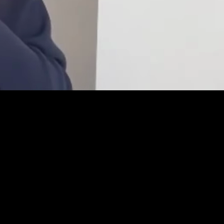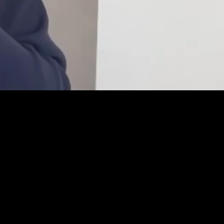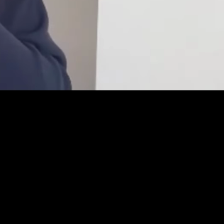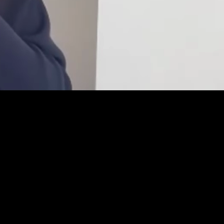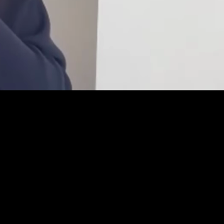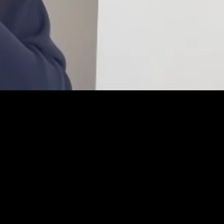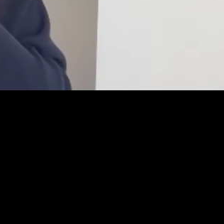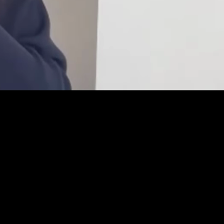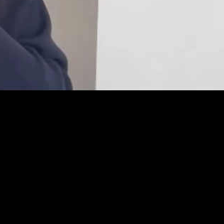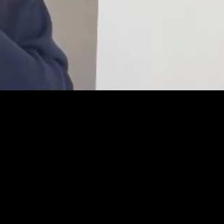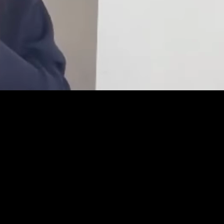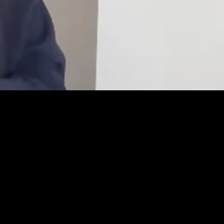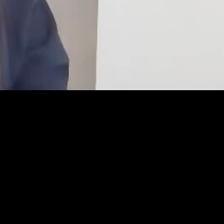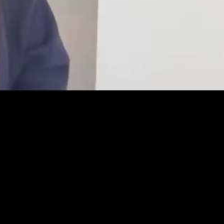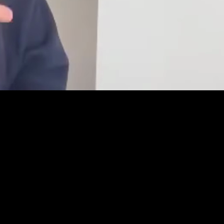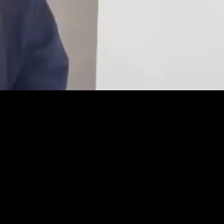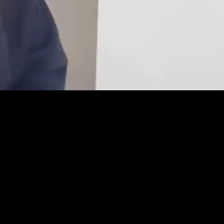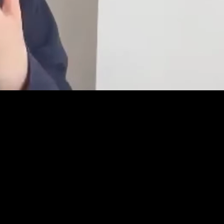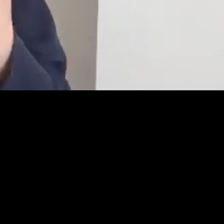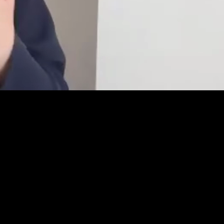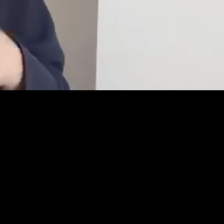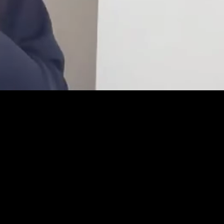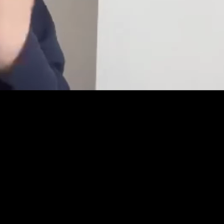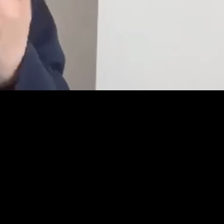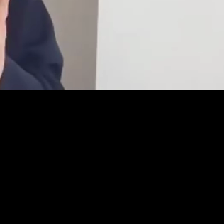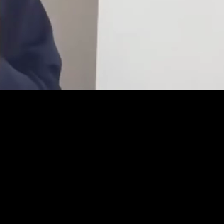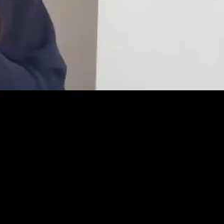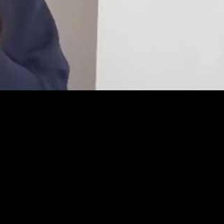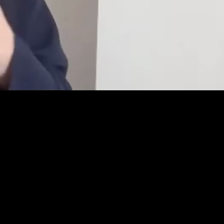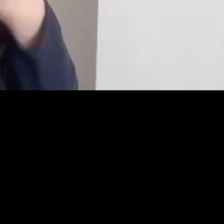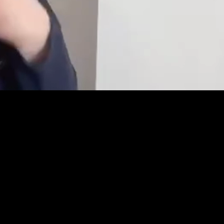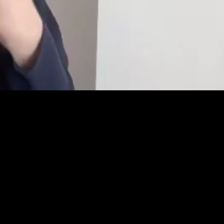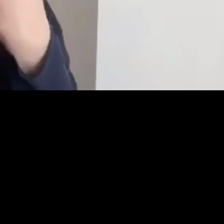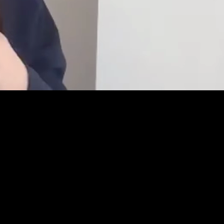When you set up your Google account, you get literally a little snippet of code,